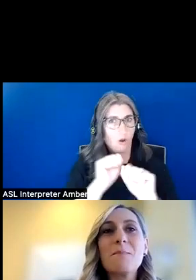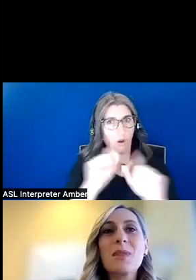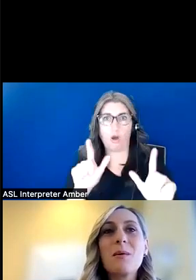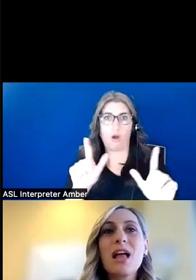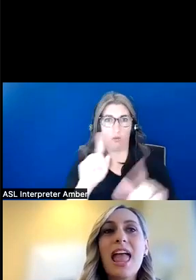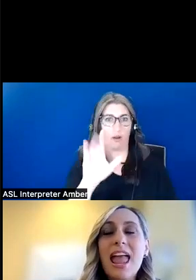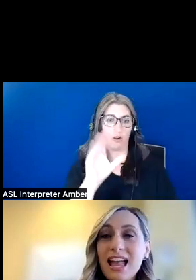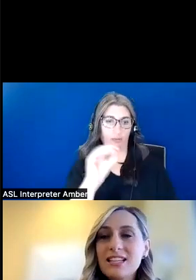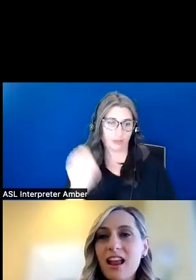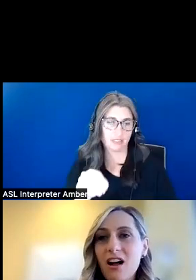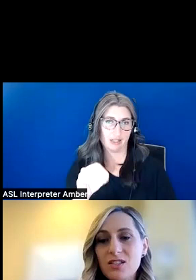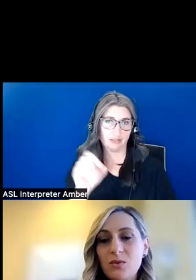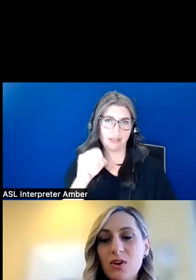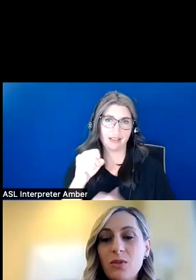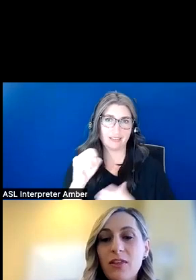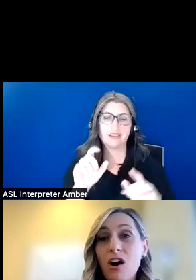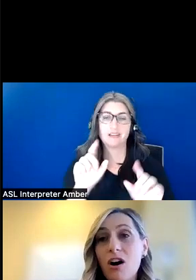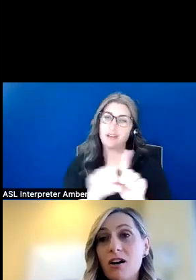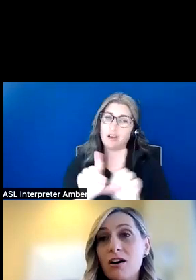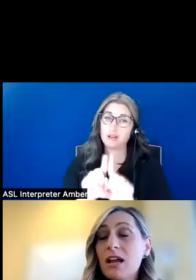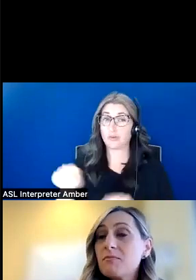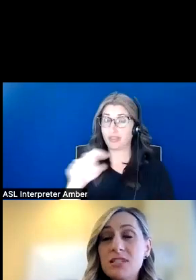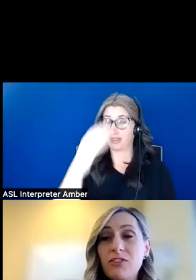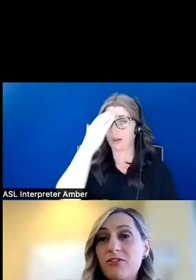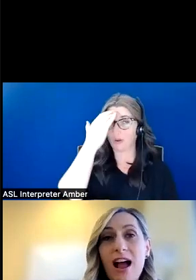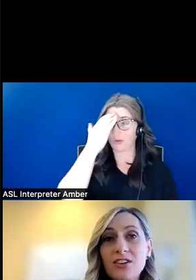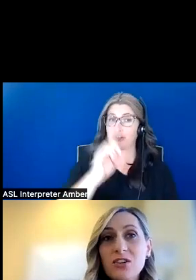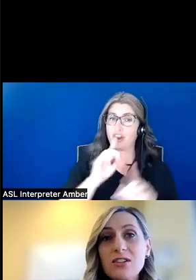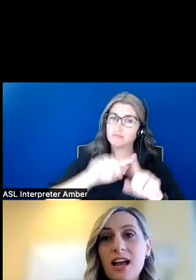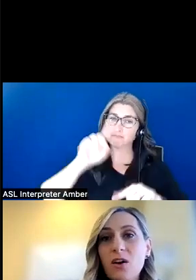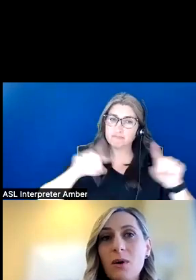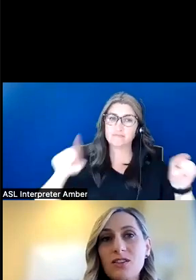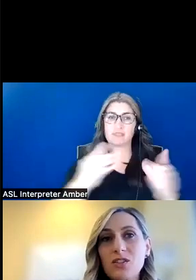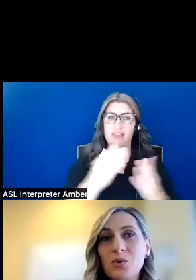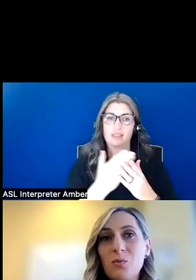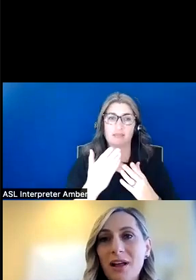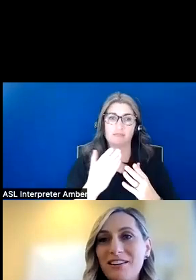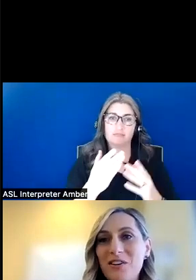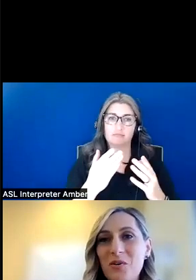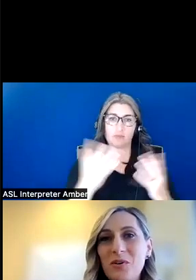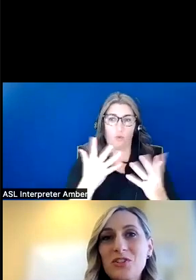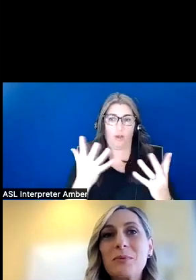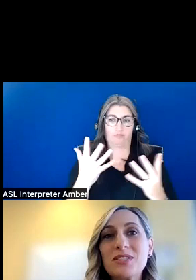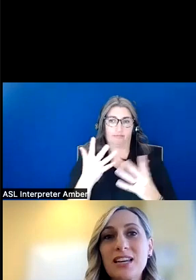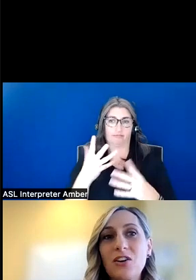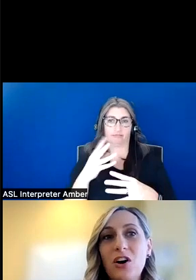And they also know that there are different factors that go into what contributes to kindergarten